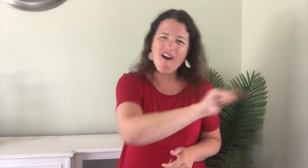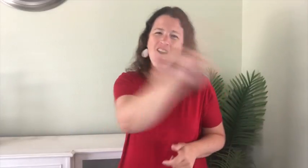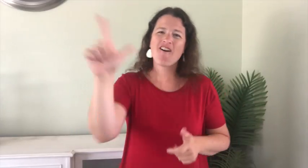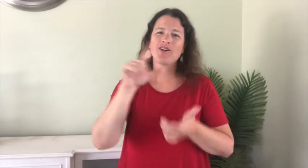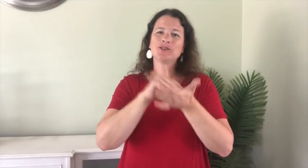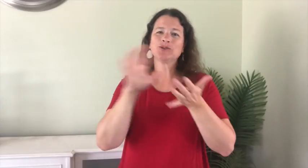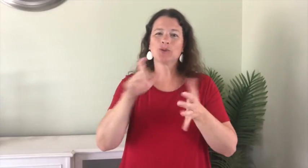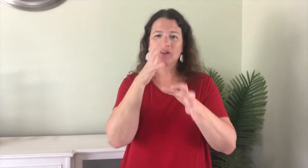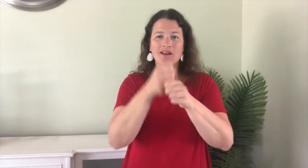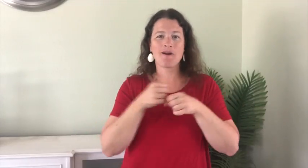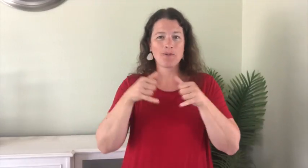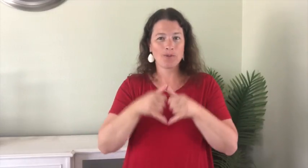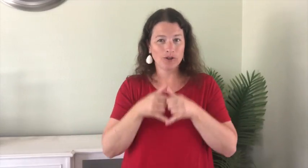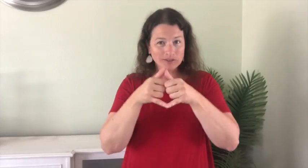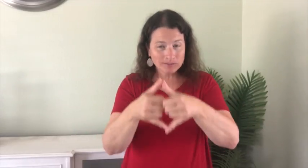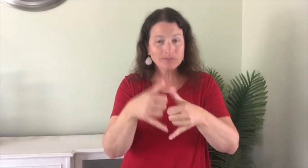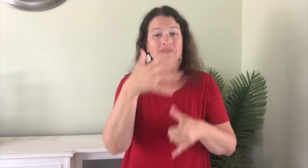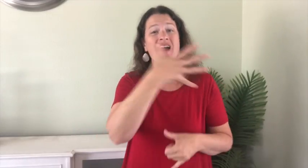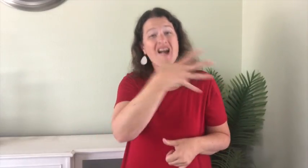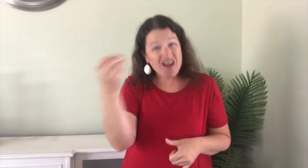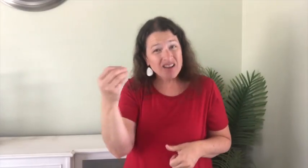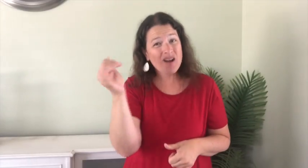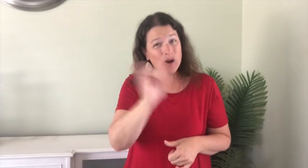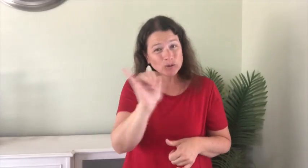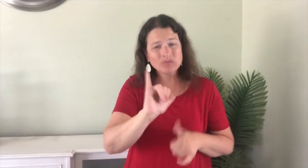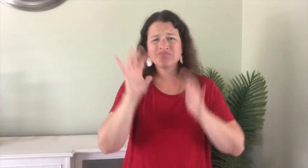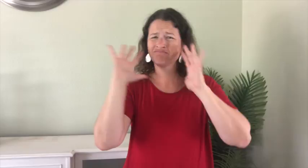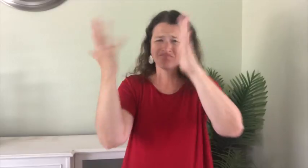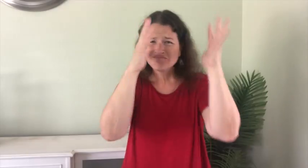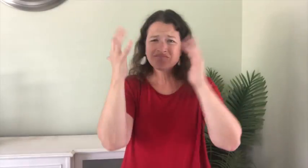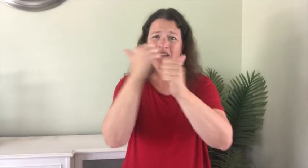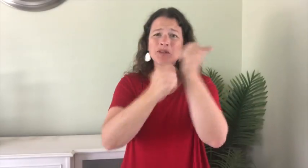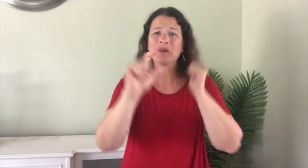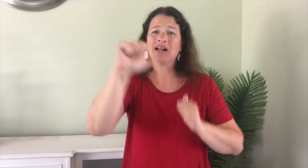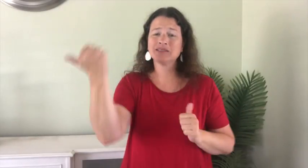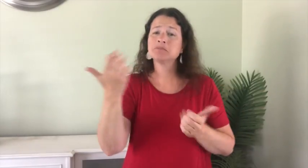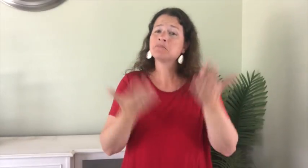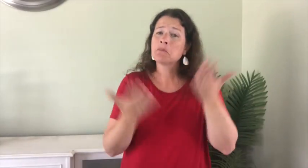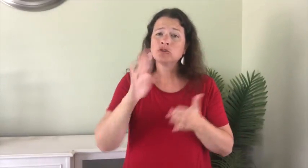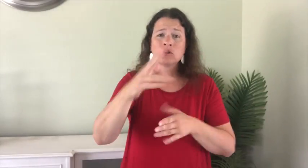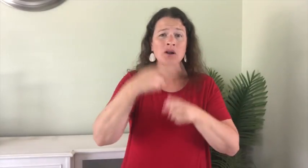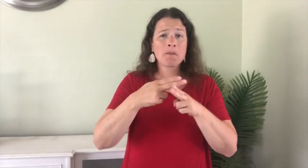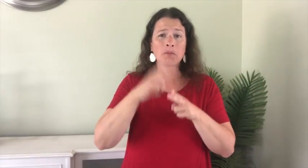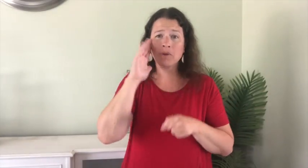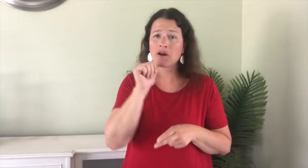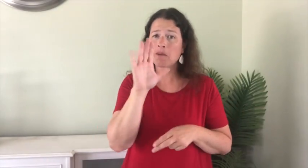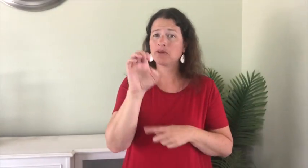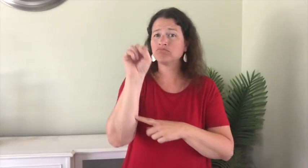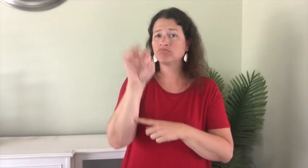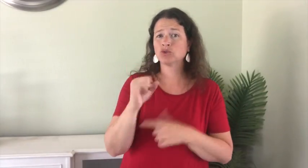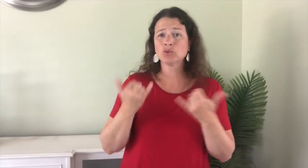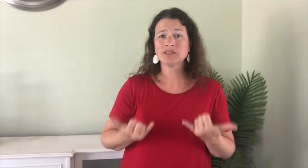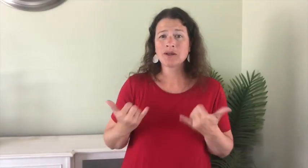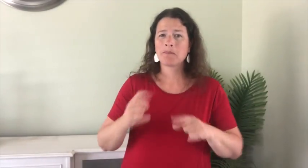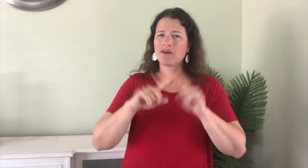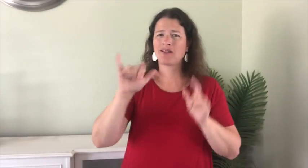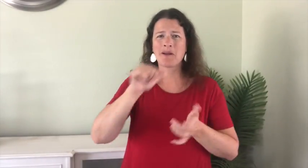congratulations to each and everyone of you that is recognized today. And for those that are not recognized today.